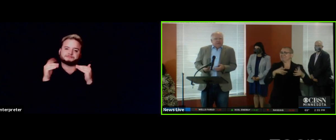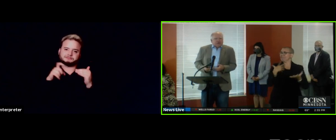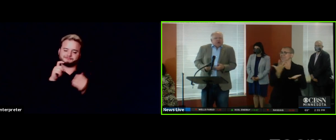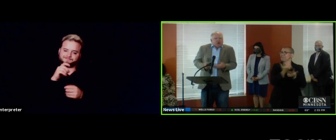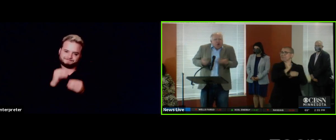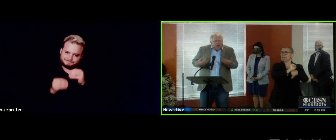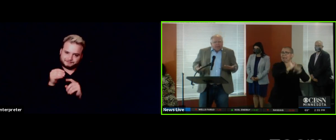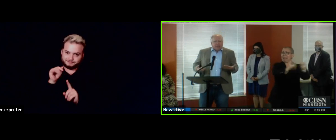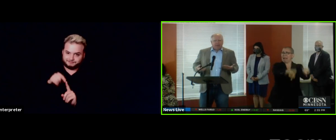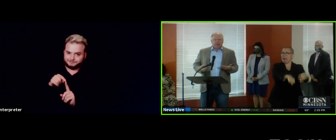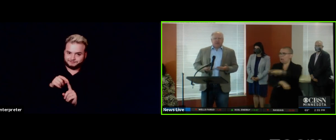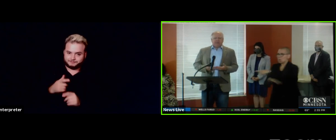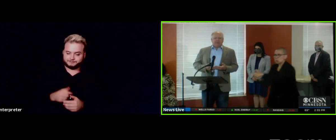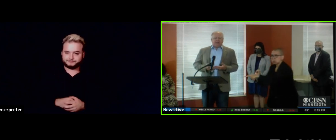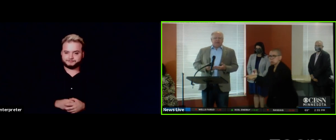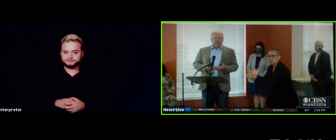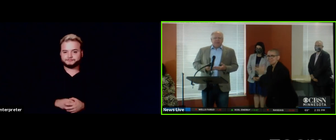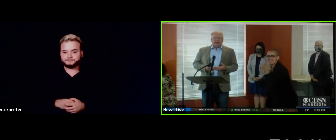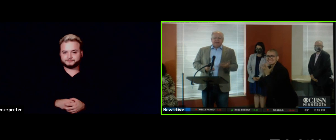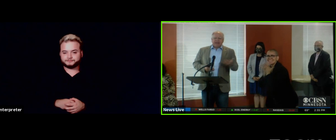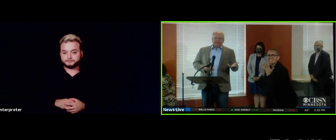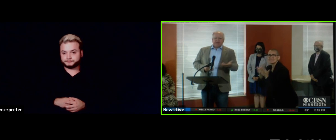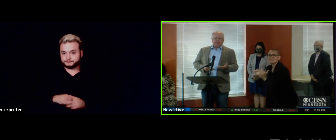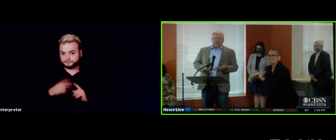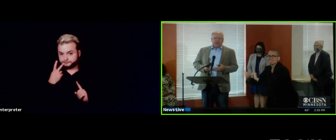start talking about those types of things because that's going to really get at the